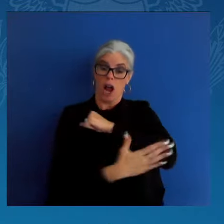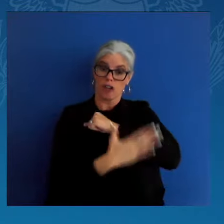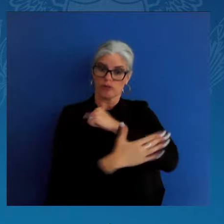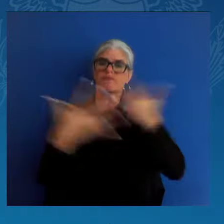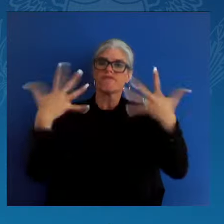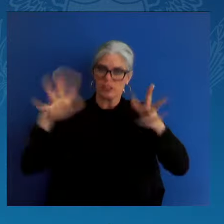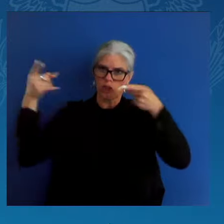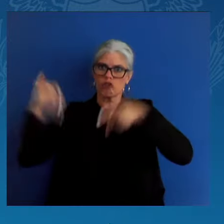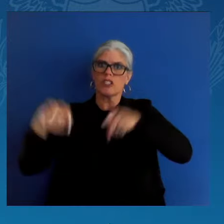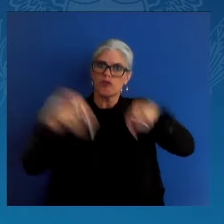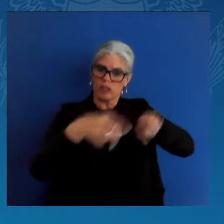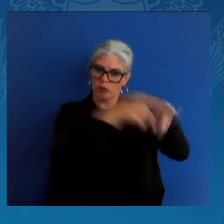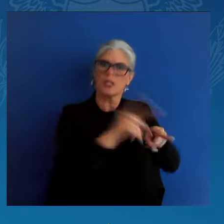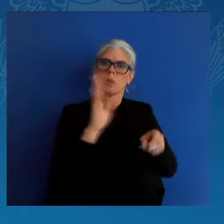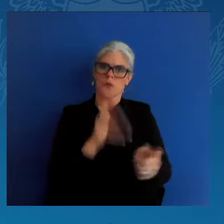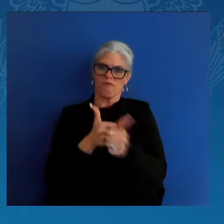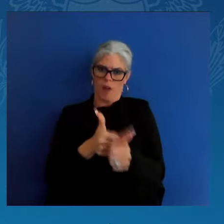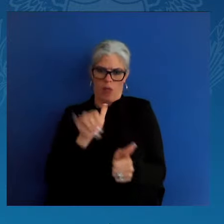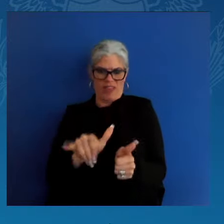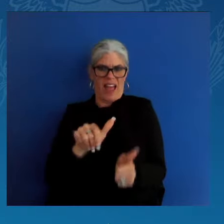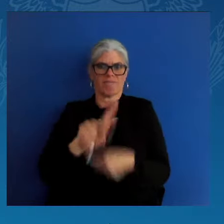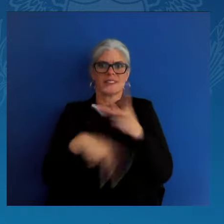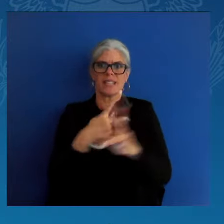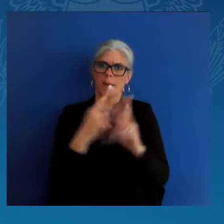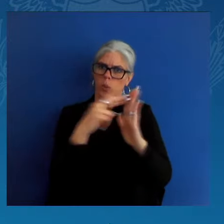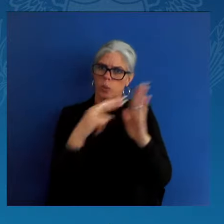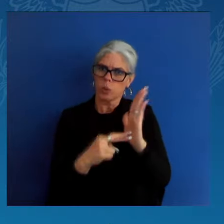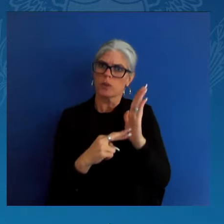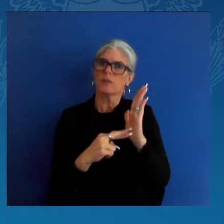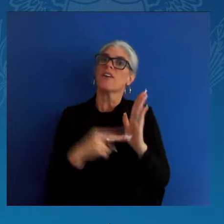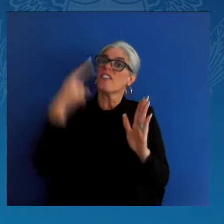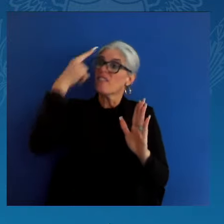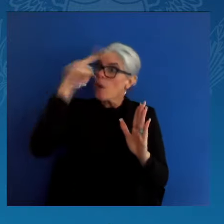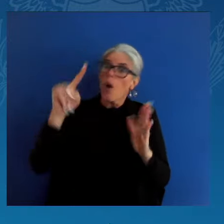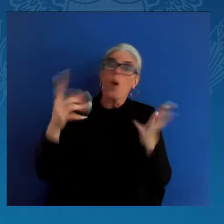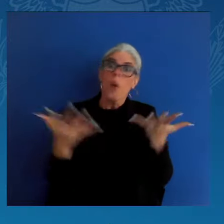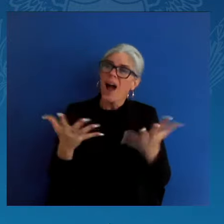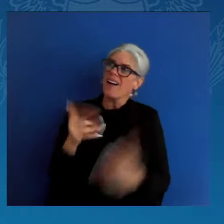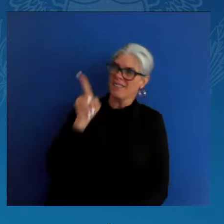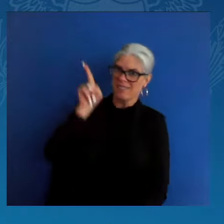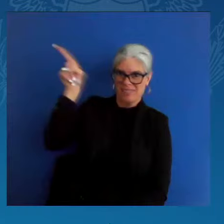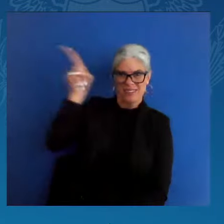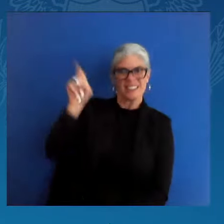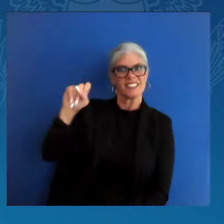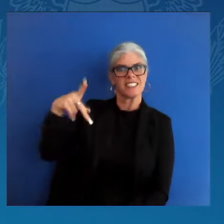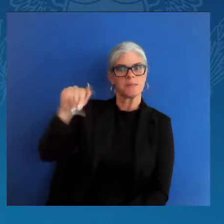for novel commercial space activities. And today, then, we release that framework